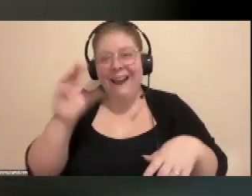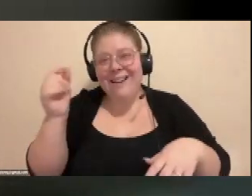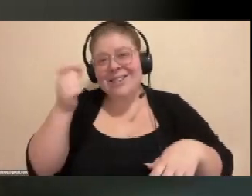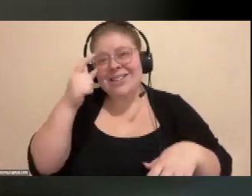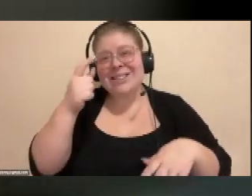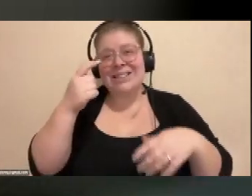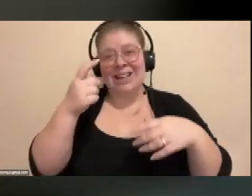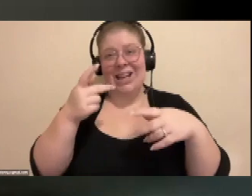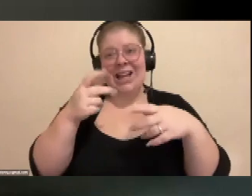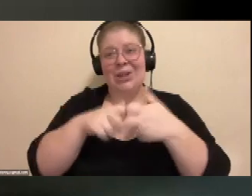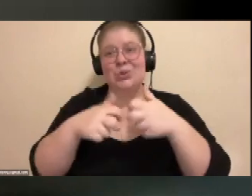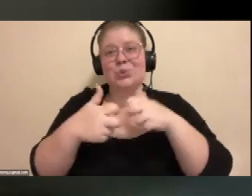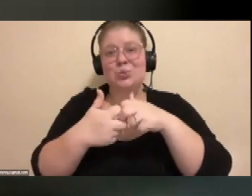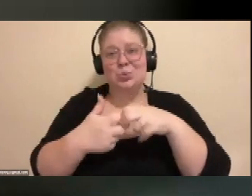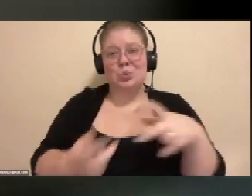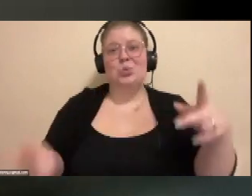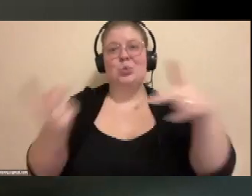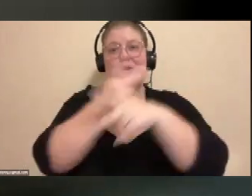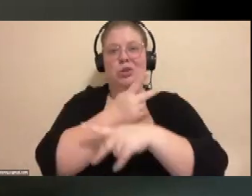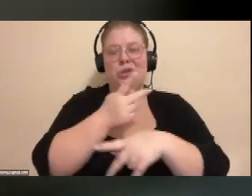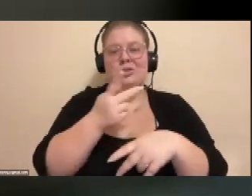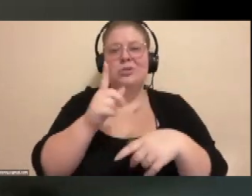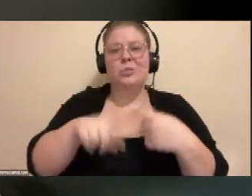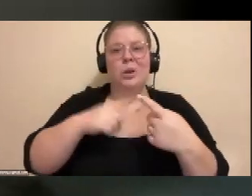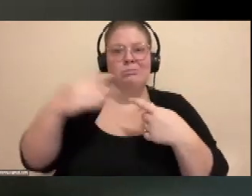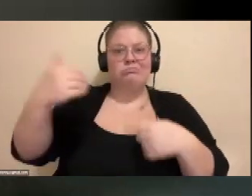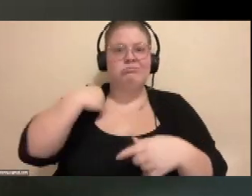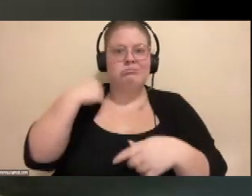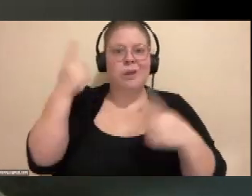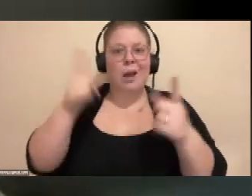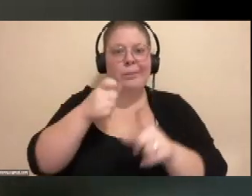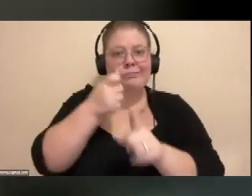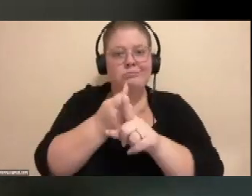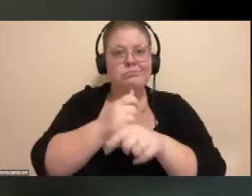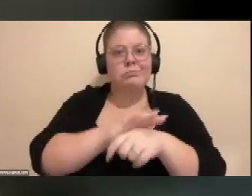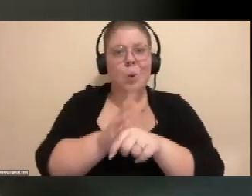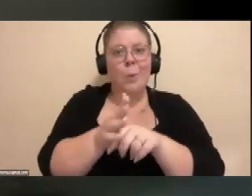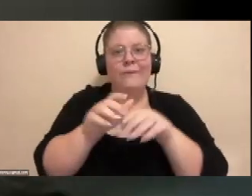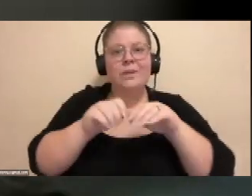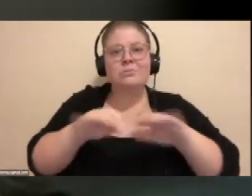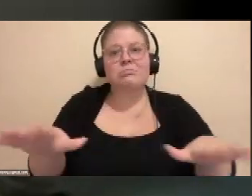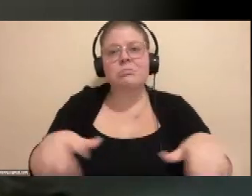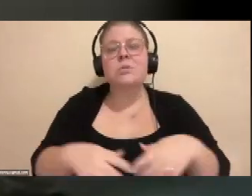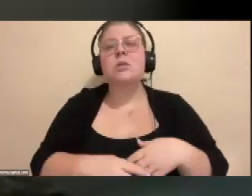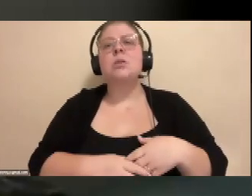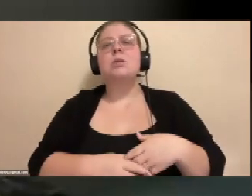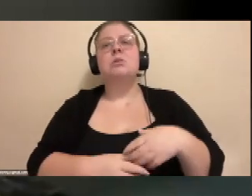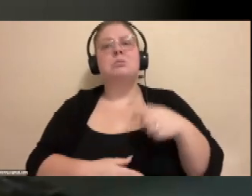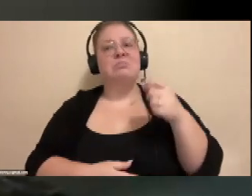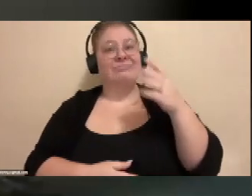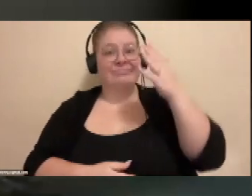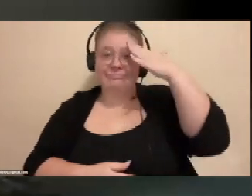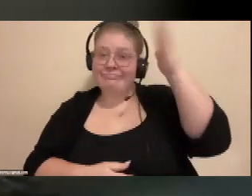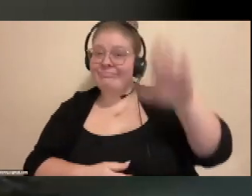It made things much worse, but there's not a lot of research at all on what are